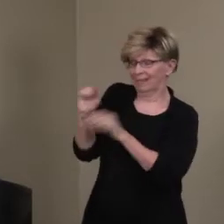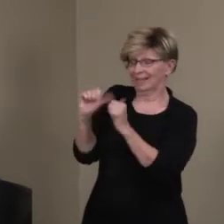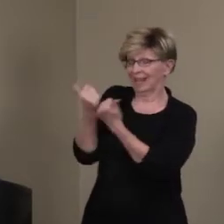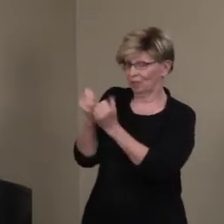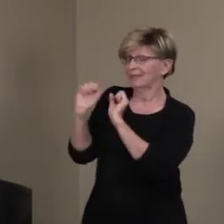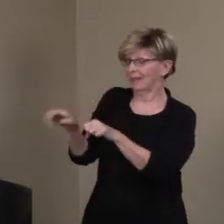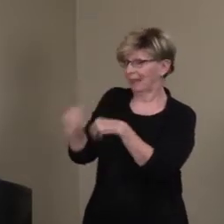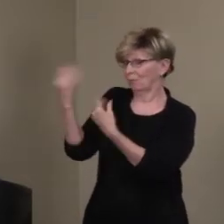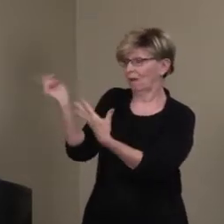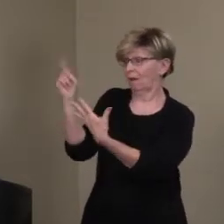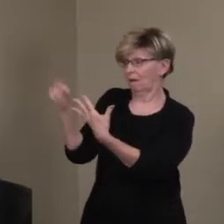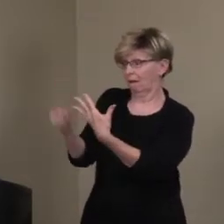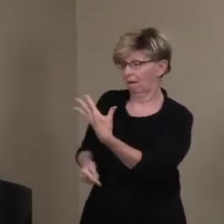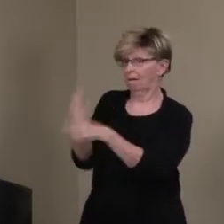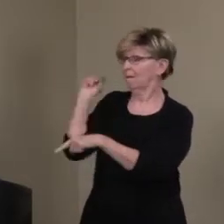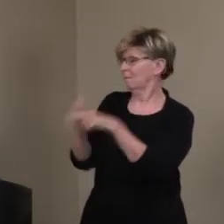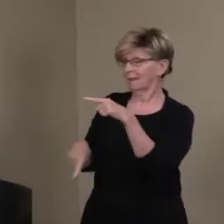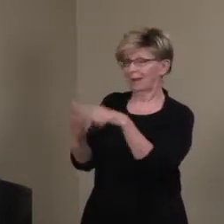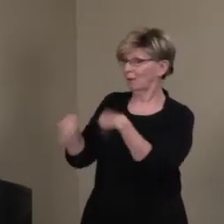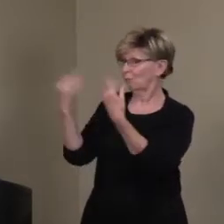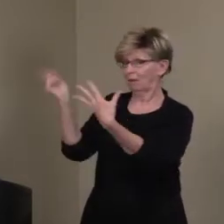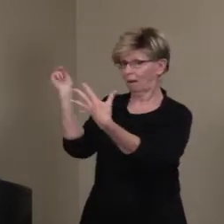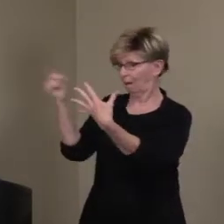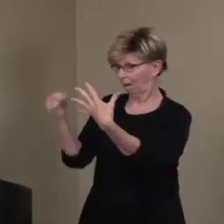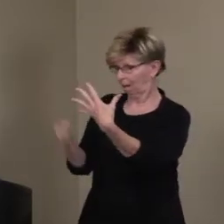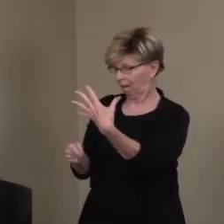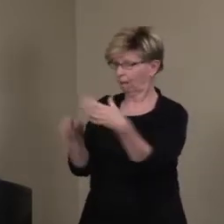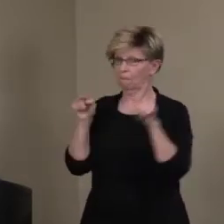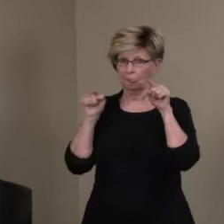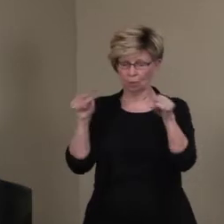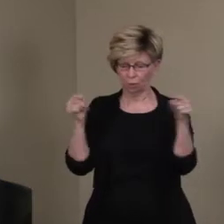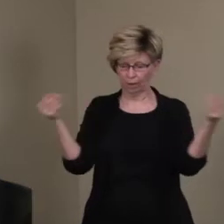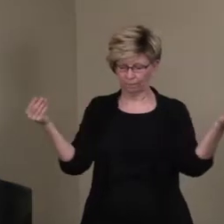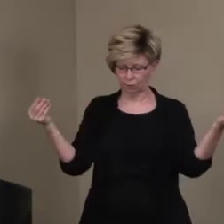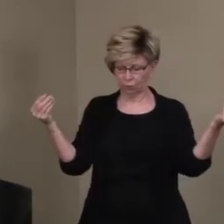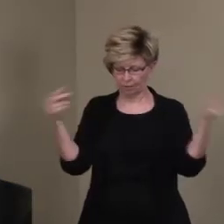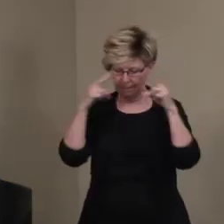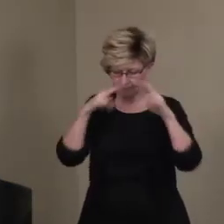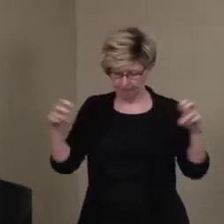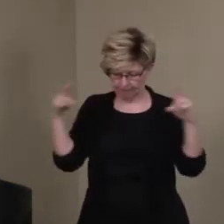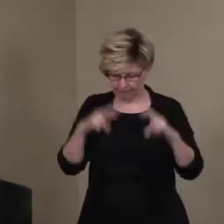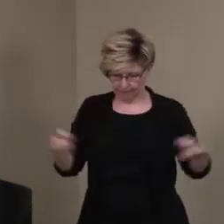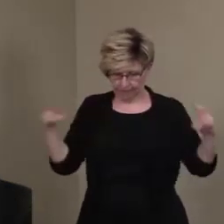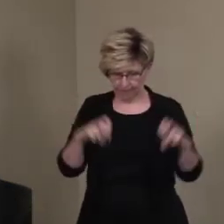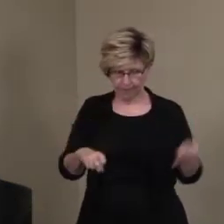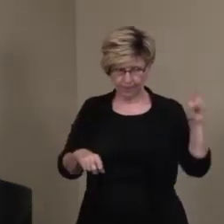cannot provide some agencies to provide some information but not others and